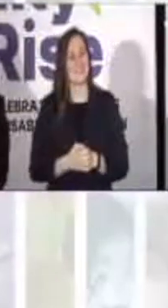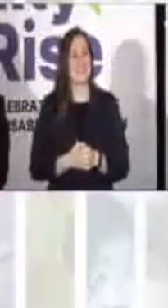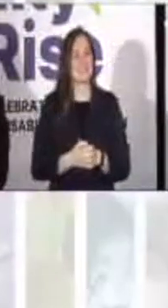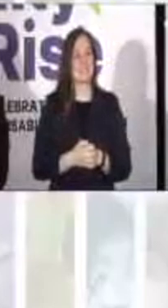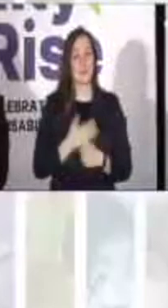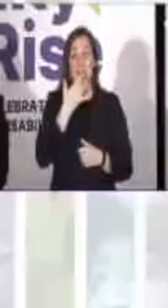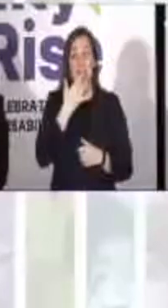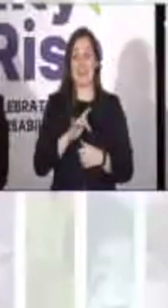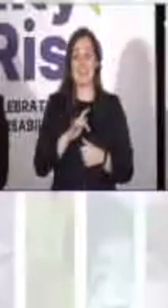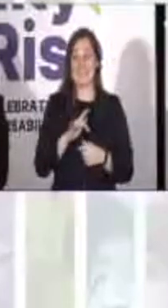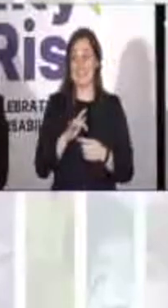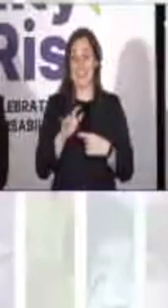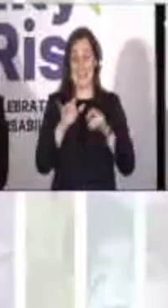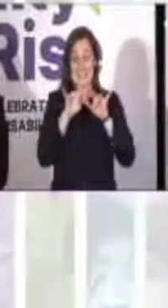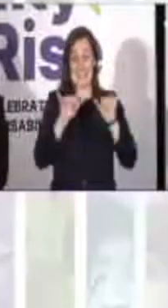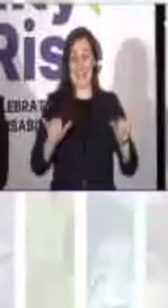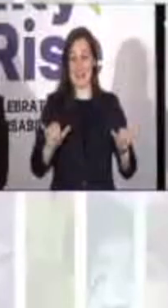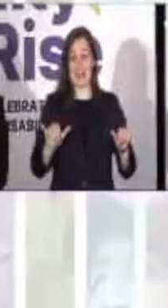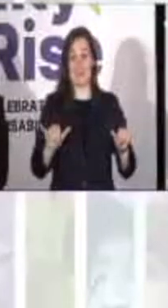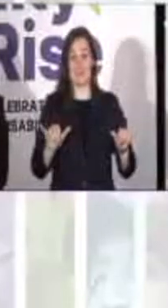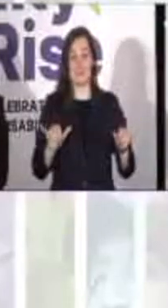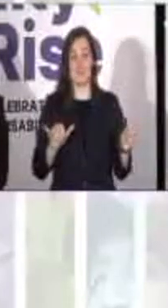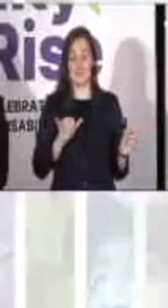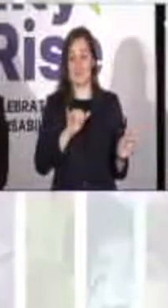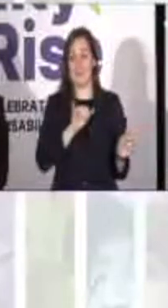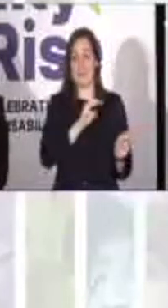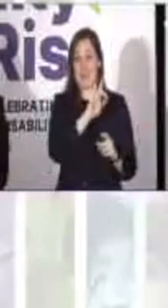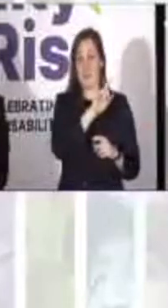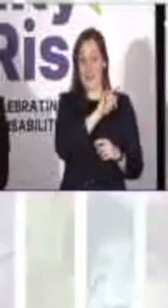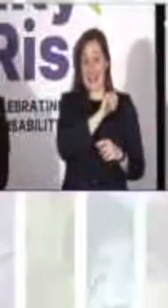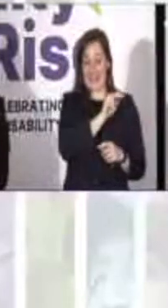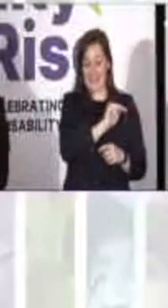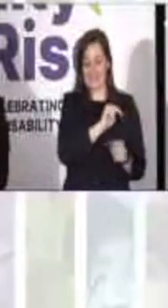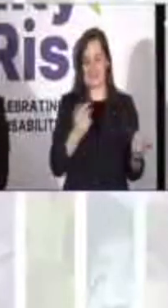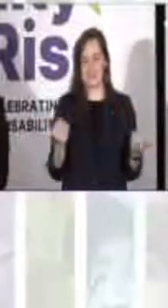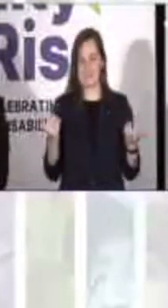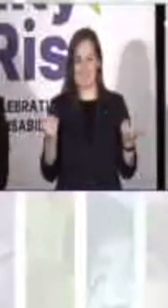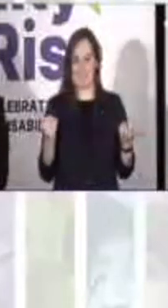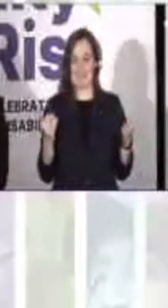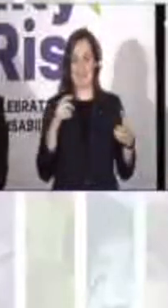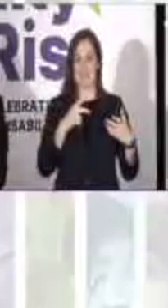MARY ELLEN CONNECTED WITH THE PROGRAM AND I LIKE TO CALL IT FATE BUT I THINK IT WAS A VERY HAPPY COINCIDENCE